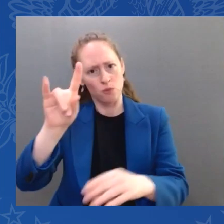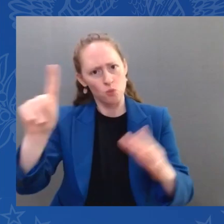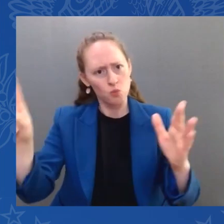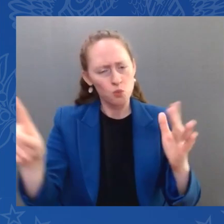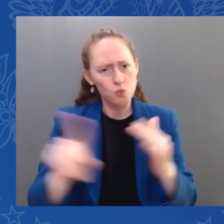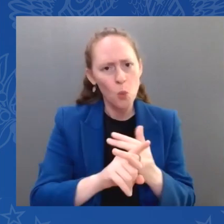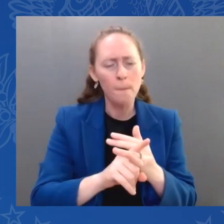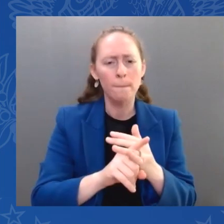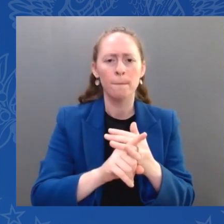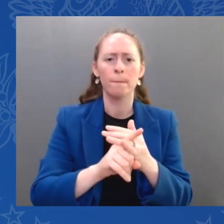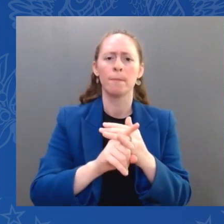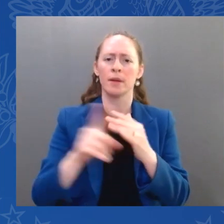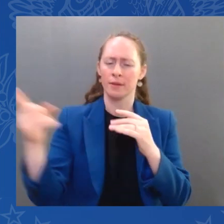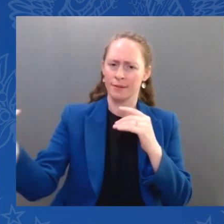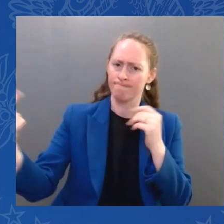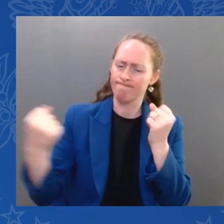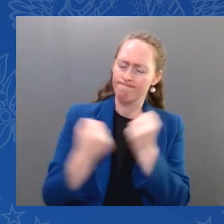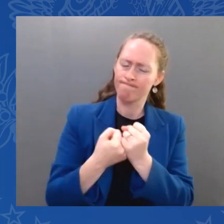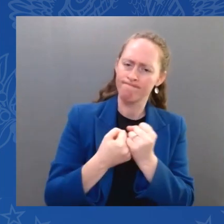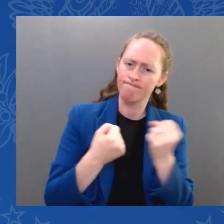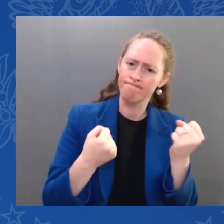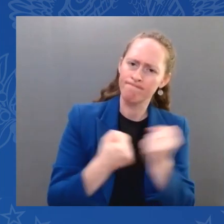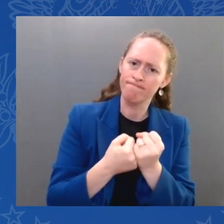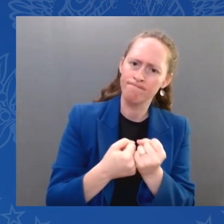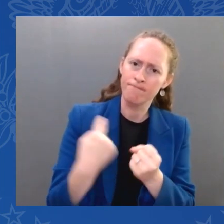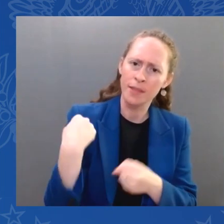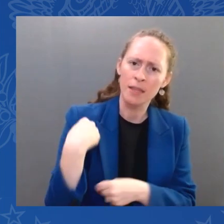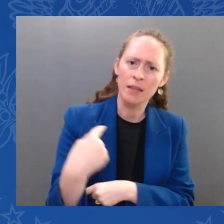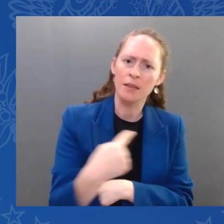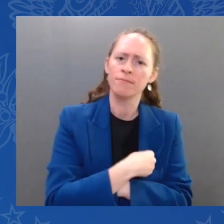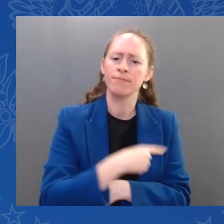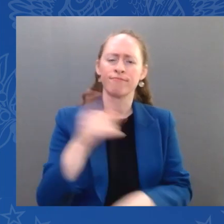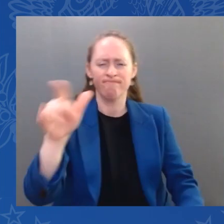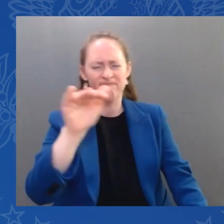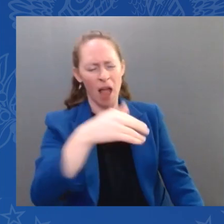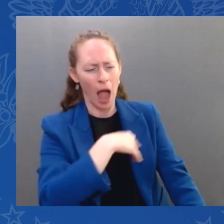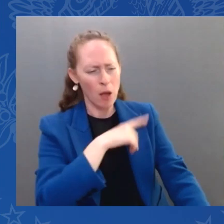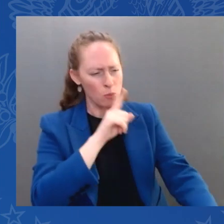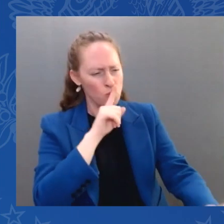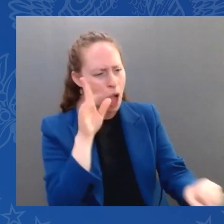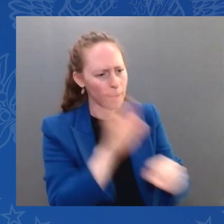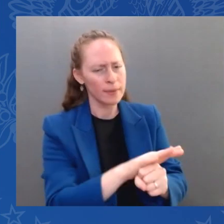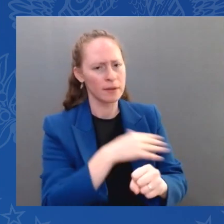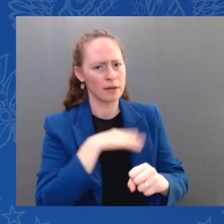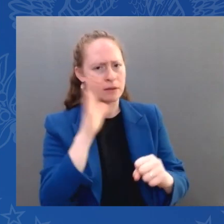but to work every day to mitigate the gun violence and divisiveness that is plaguing our nation.